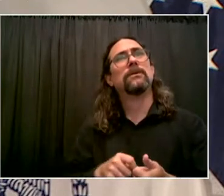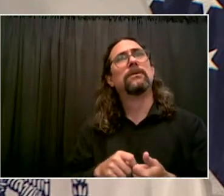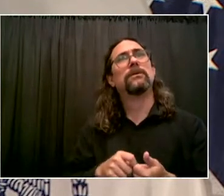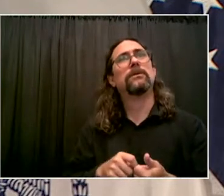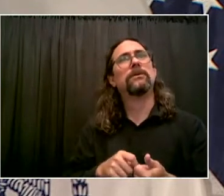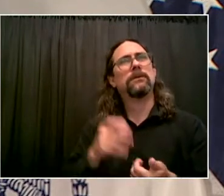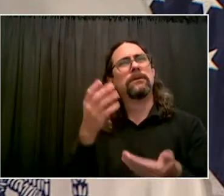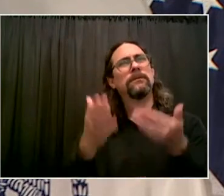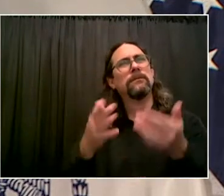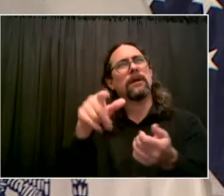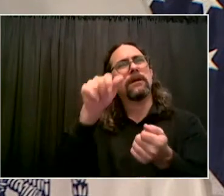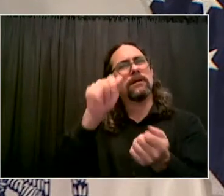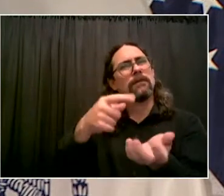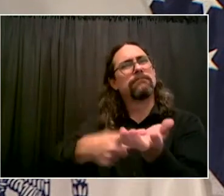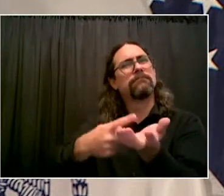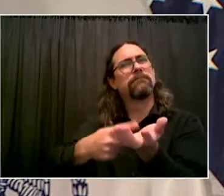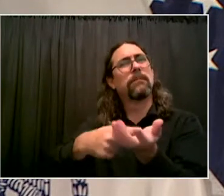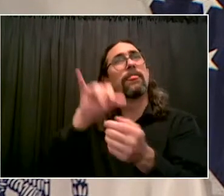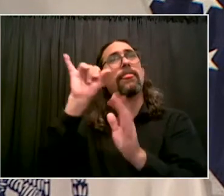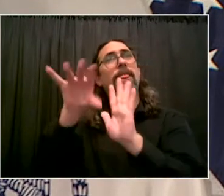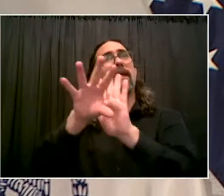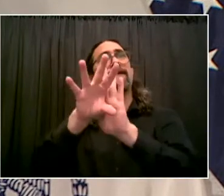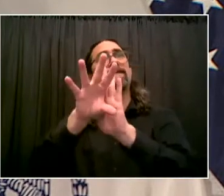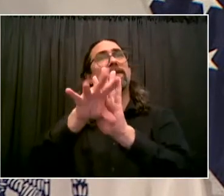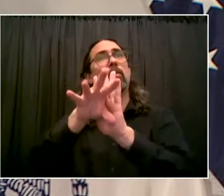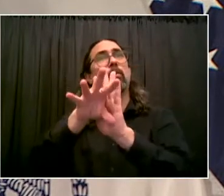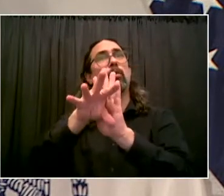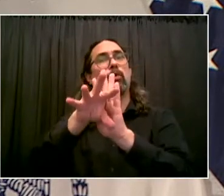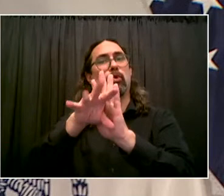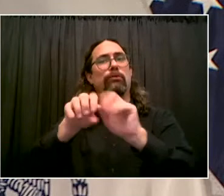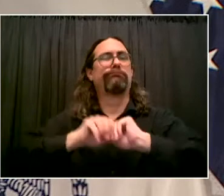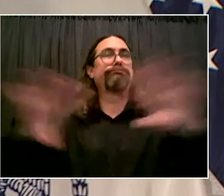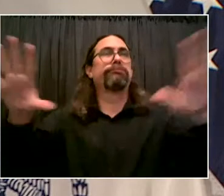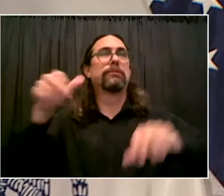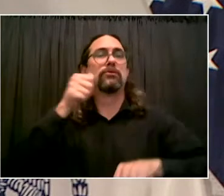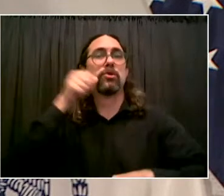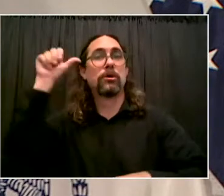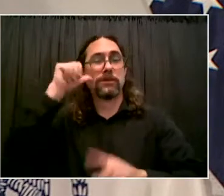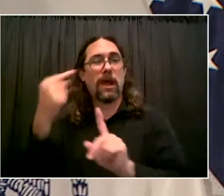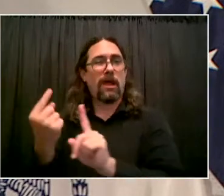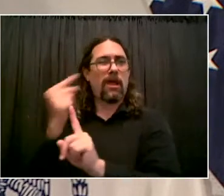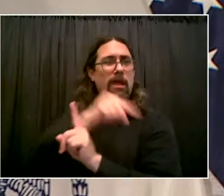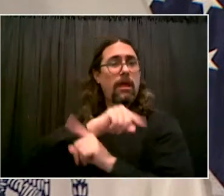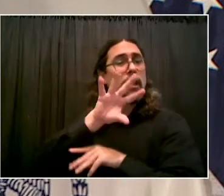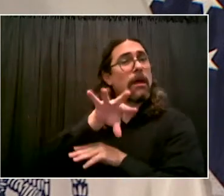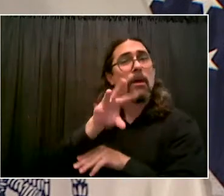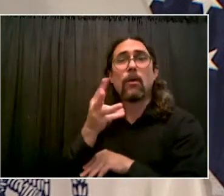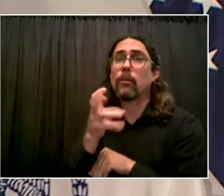AN INCIDENT JULY 6 IN WHICH POLICE OFFICERS TARGETEA D MAN